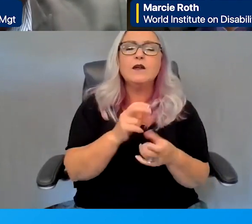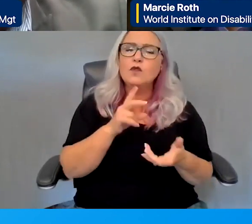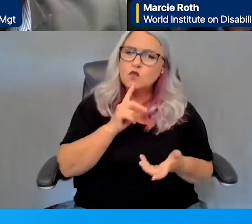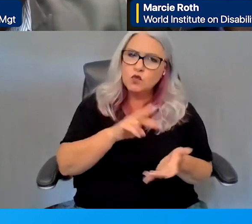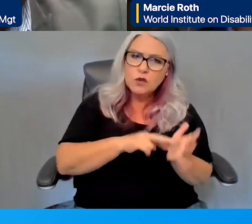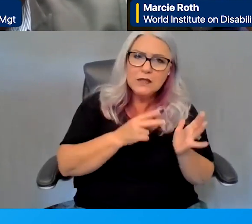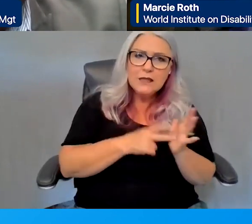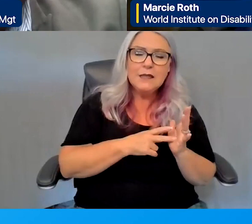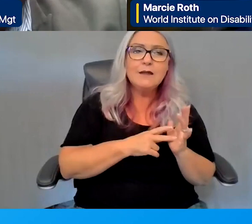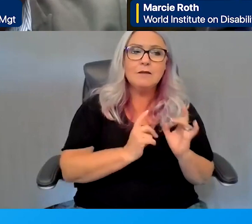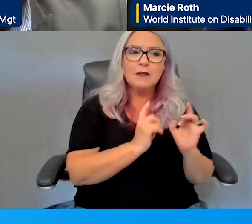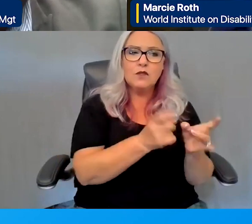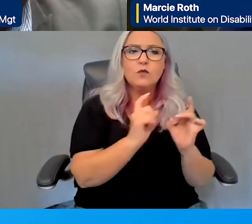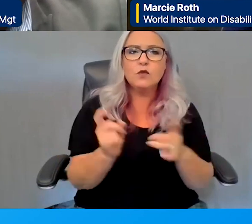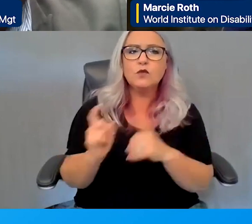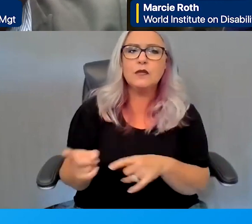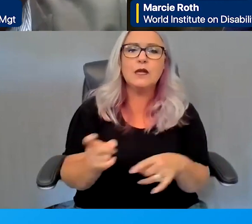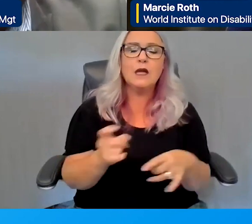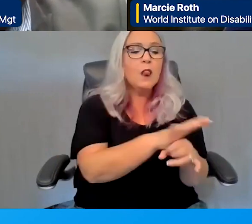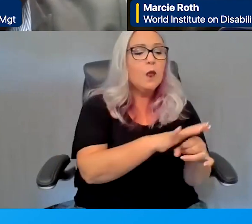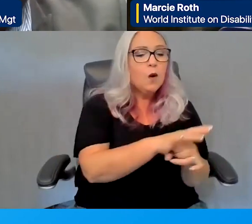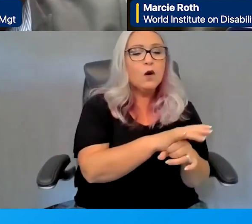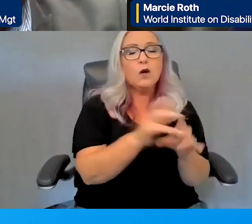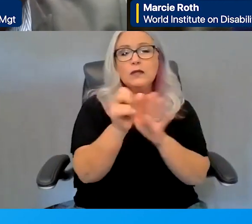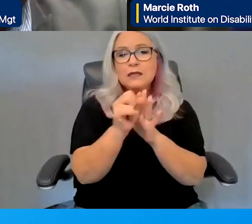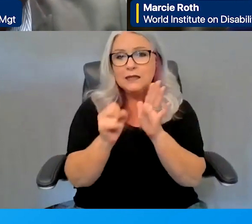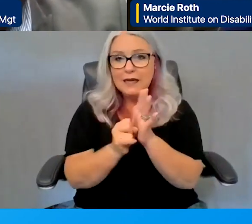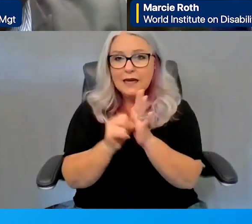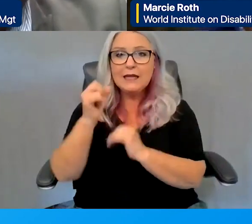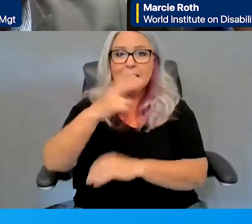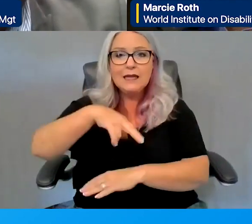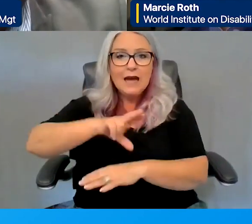level, at the state level, at the national level, and globally